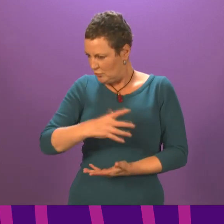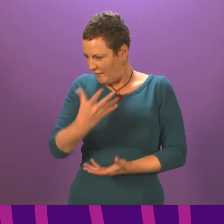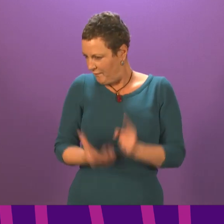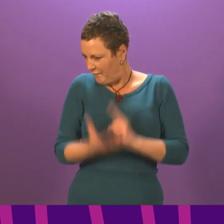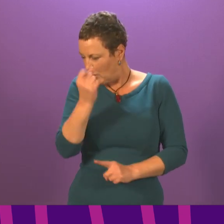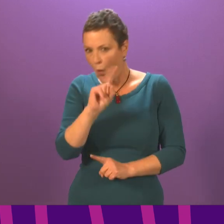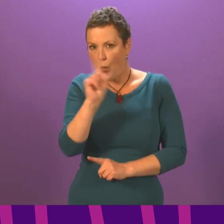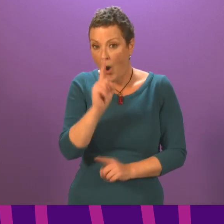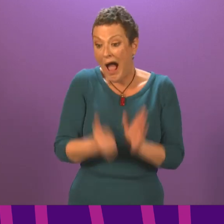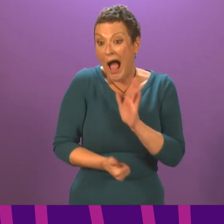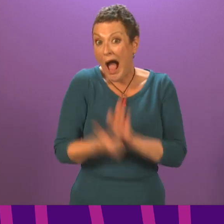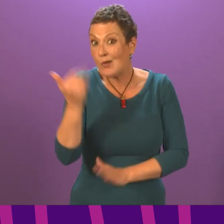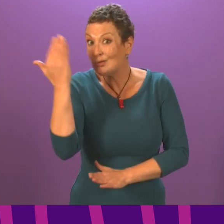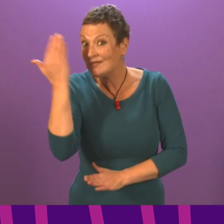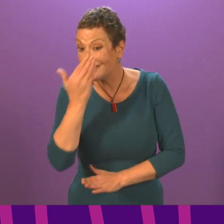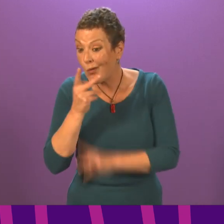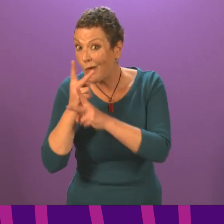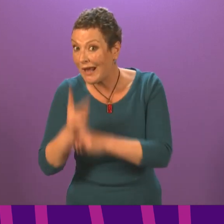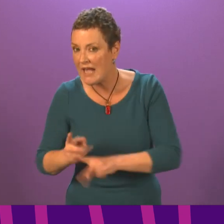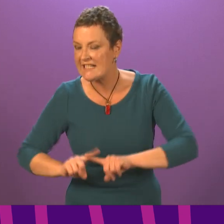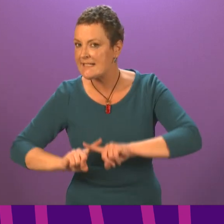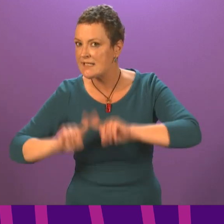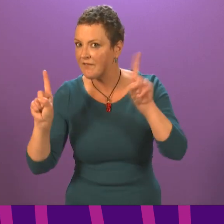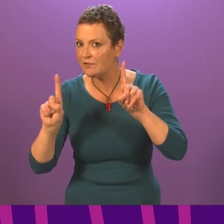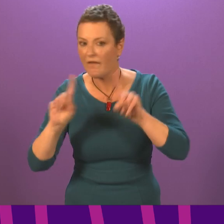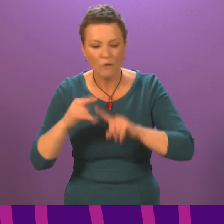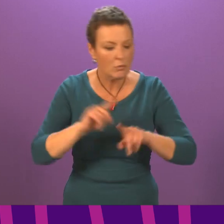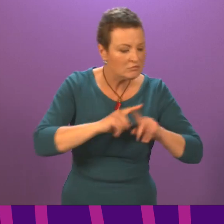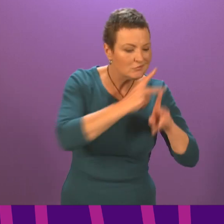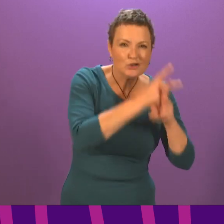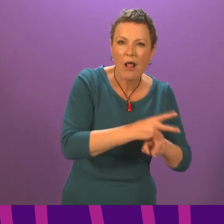for out-of-school care differ from those of the rest of the childcare sector.